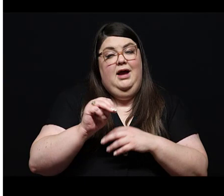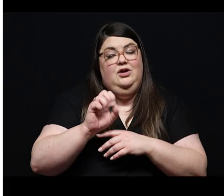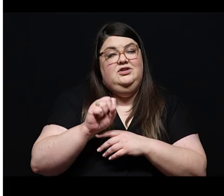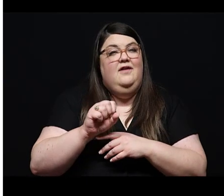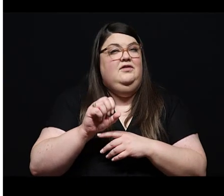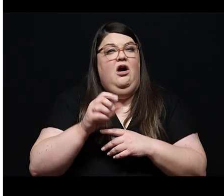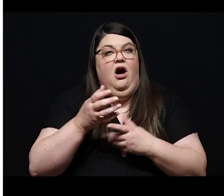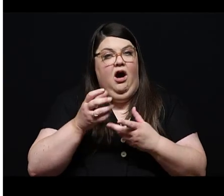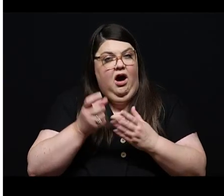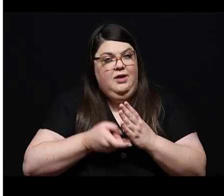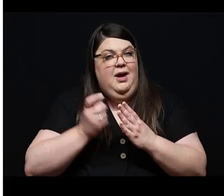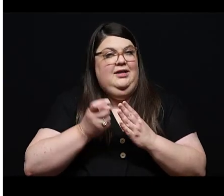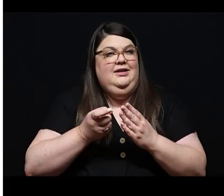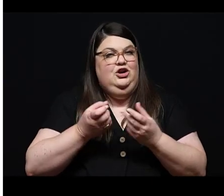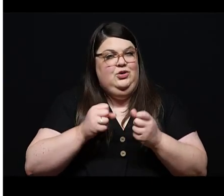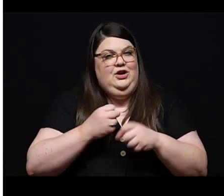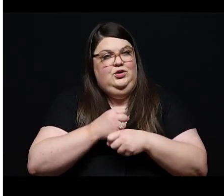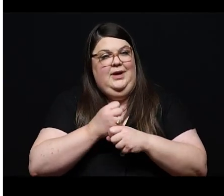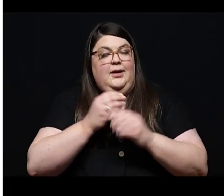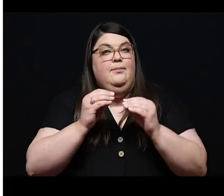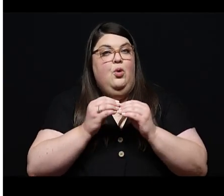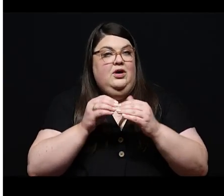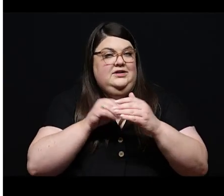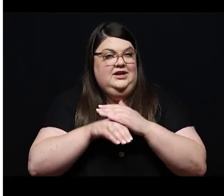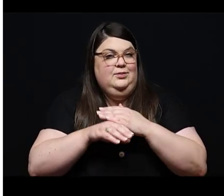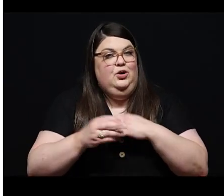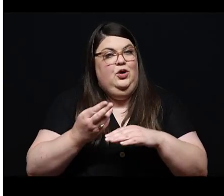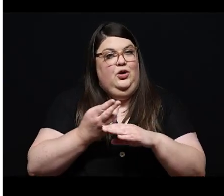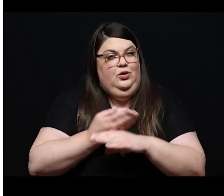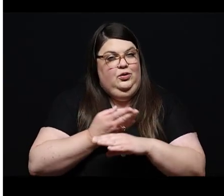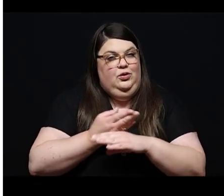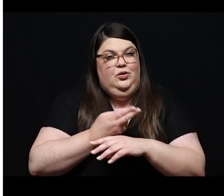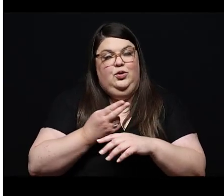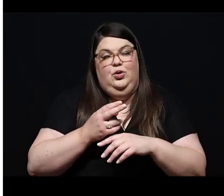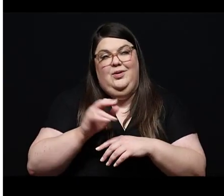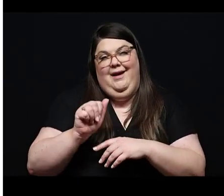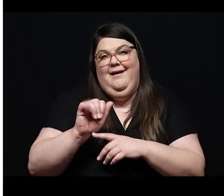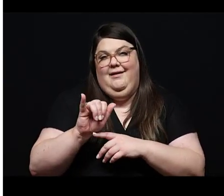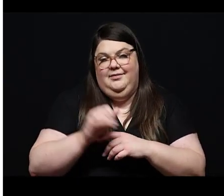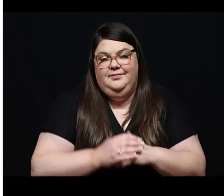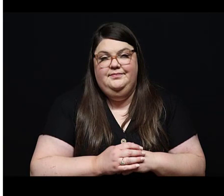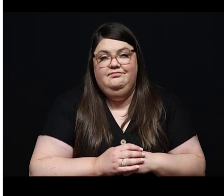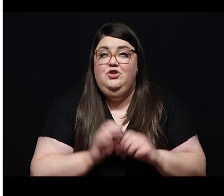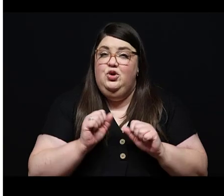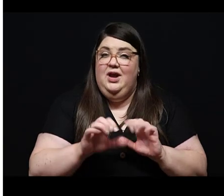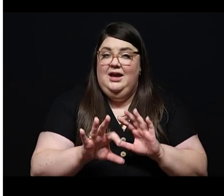accessible through artificial intelligence. You can select specific issues and “See